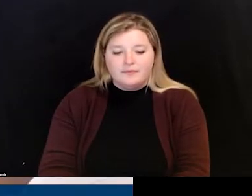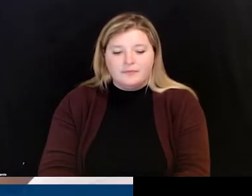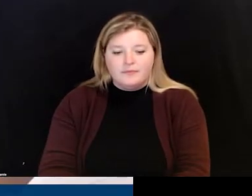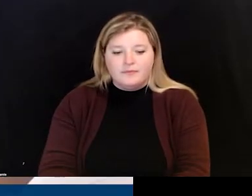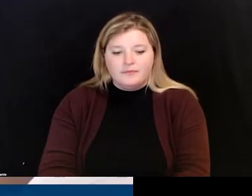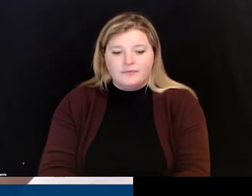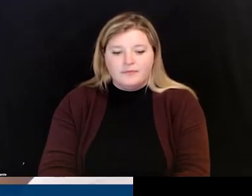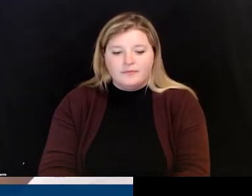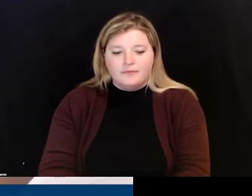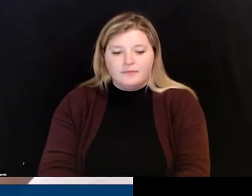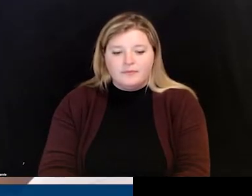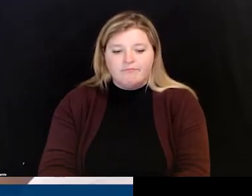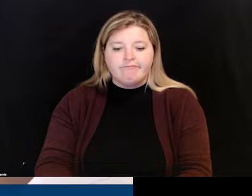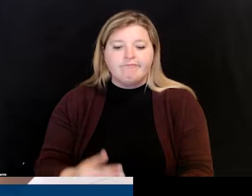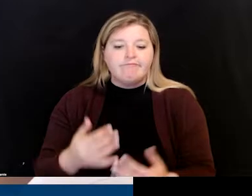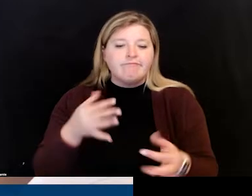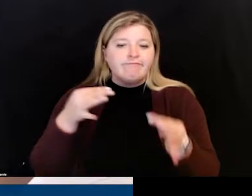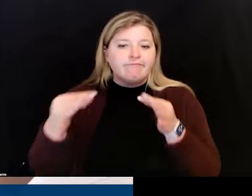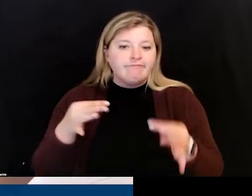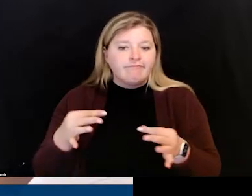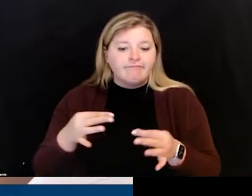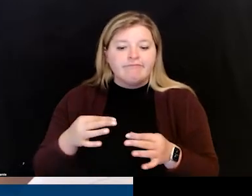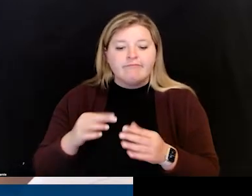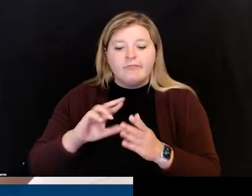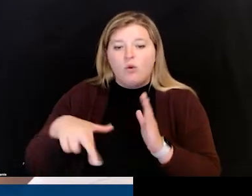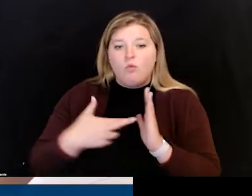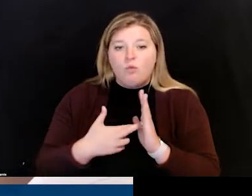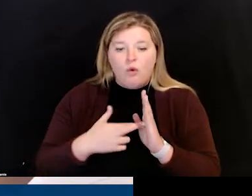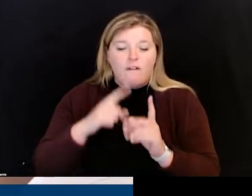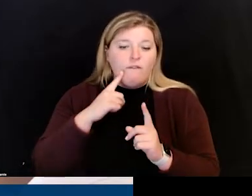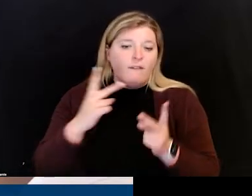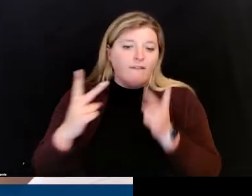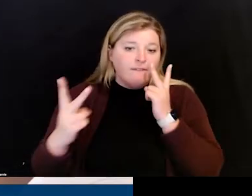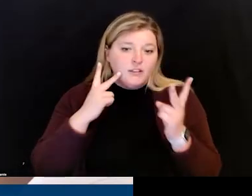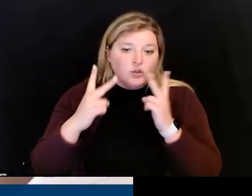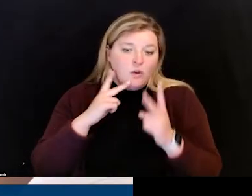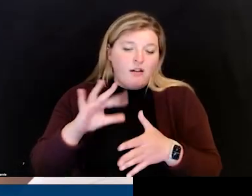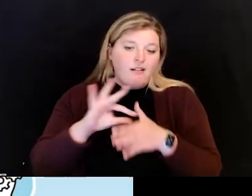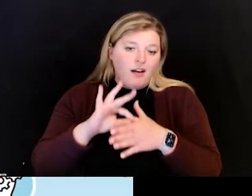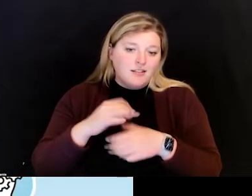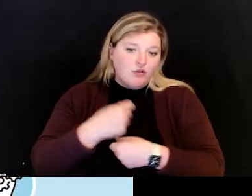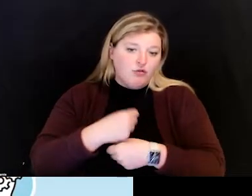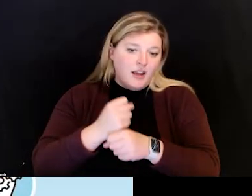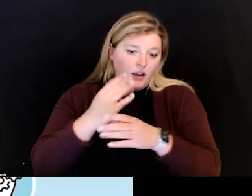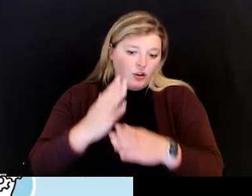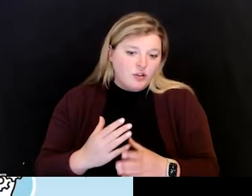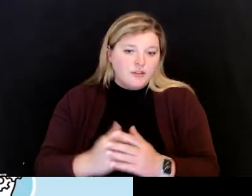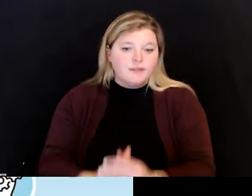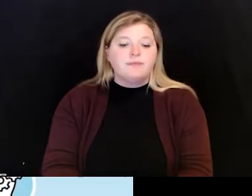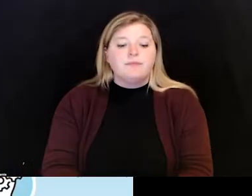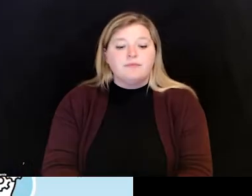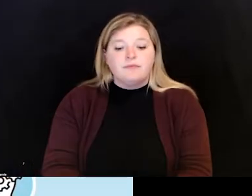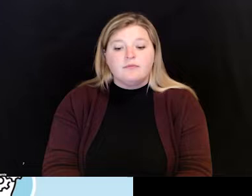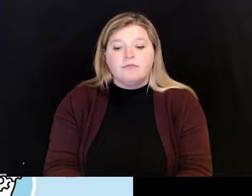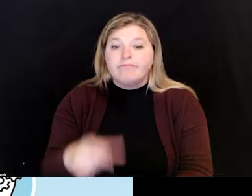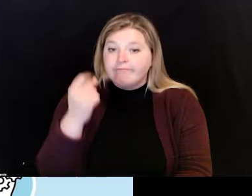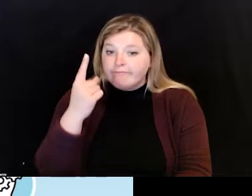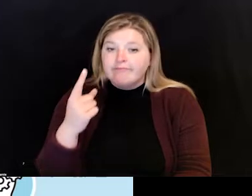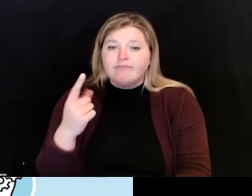So let's talk a little bit more about the role of visual content creators. Next. Contrary to what you may have heard,